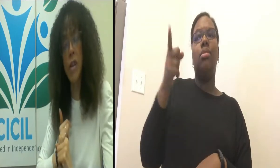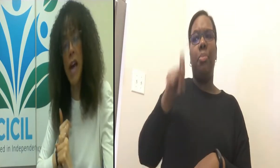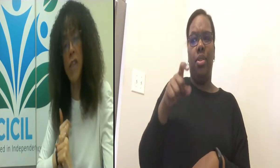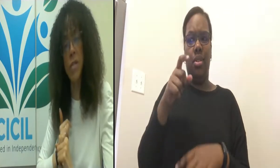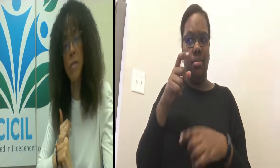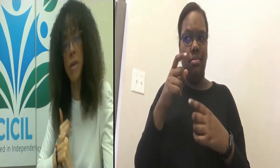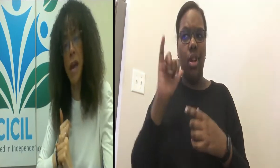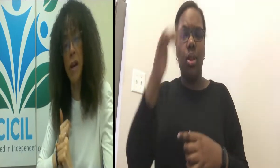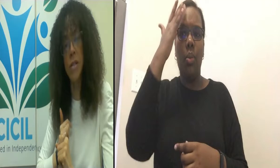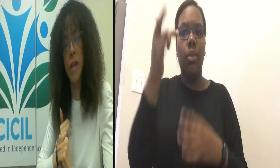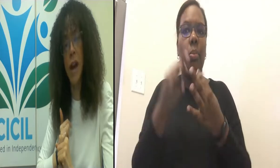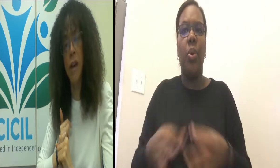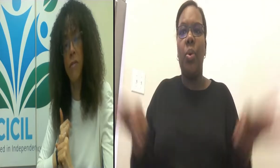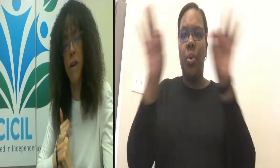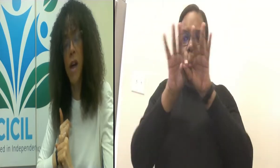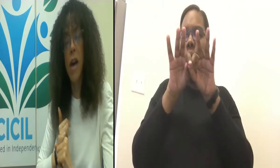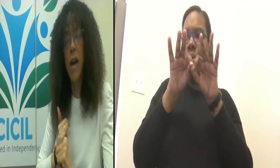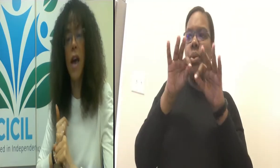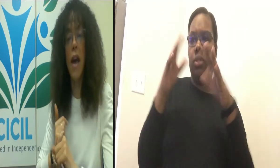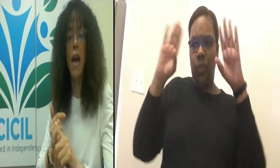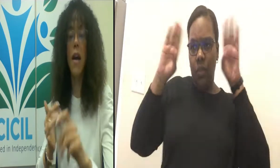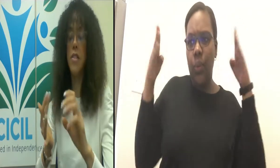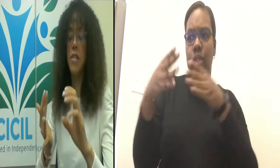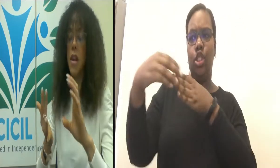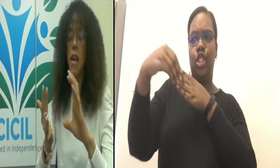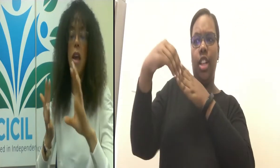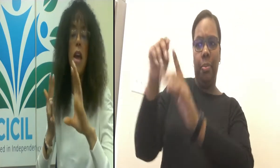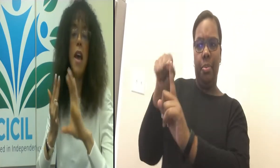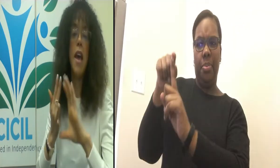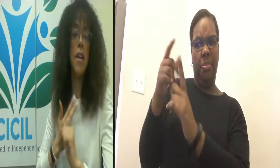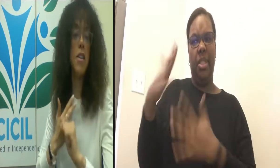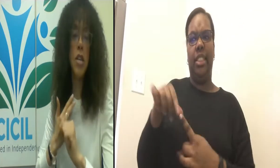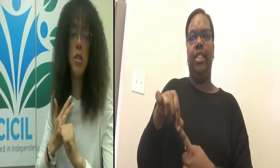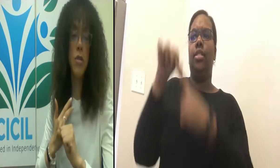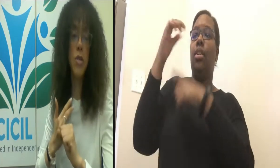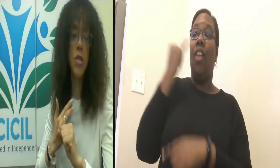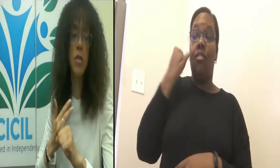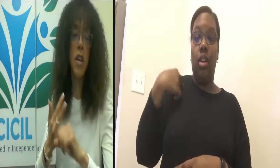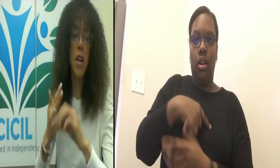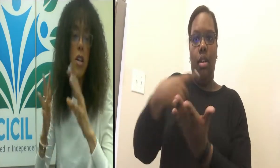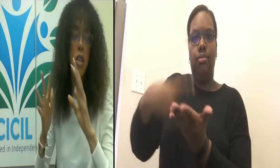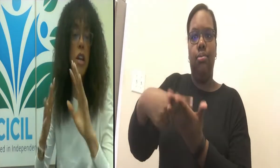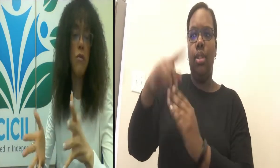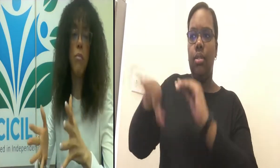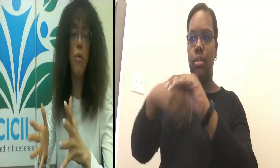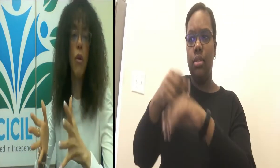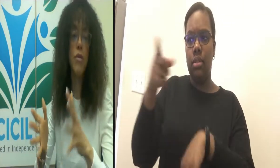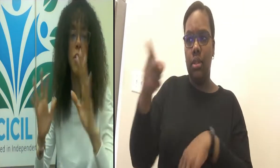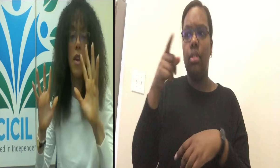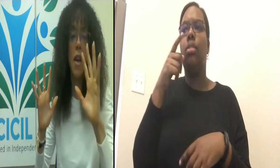management to CPA firms. It's cheaper to do that than to have a CPA on staff and